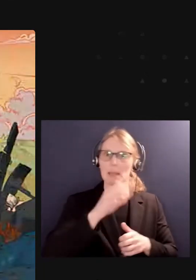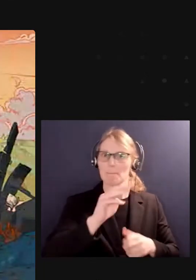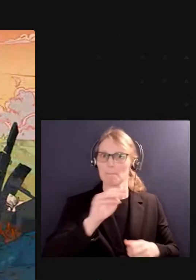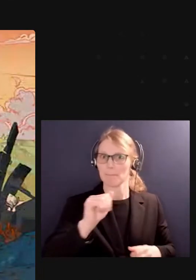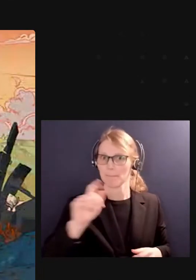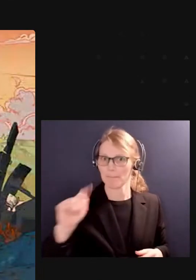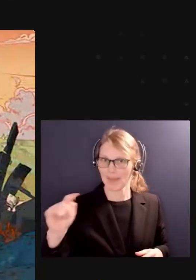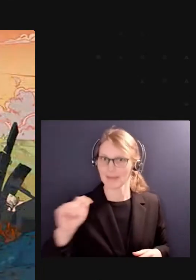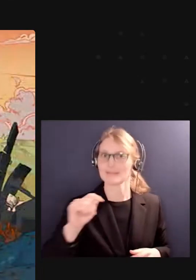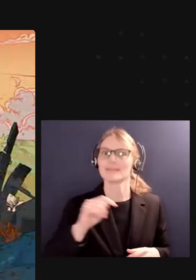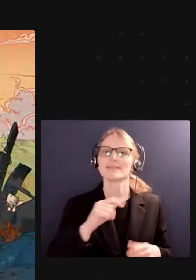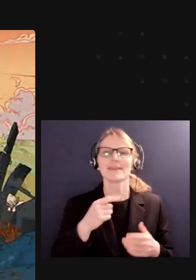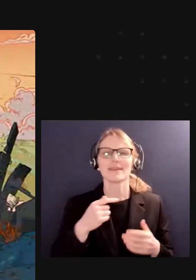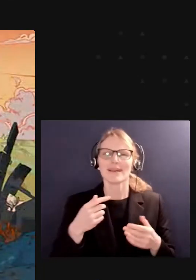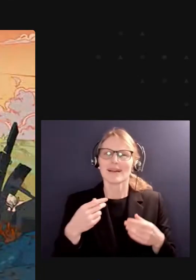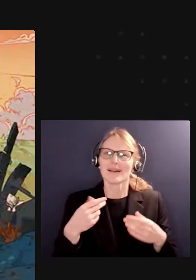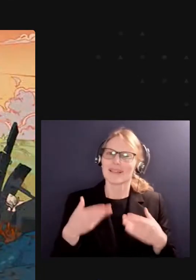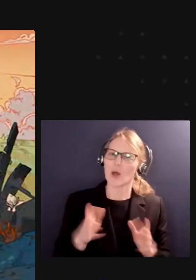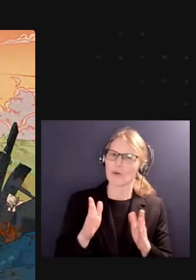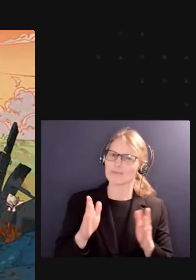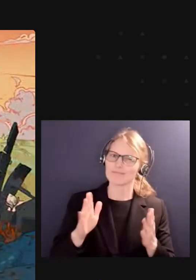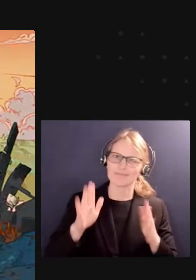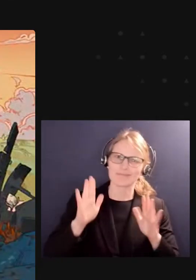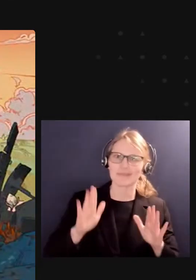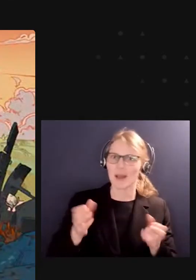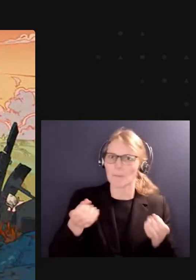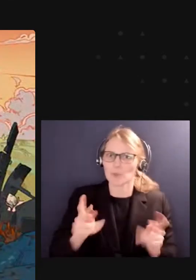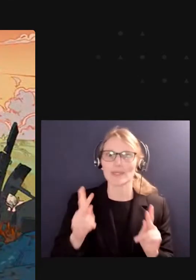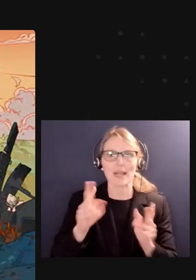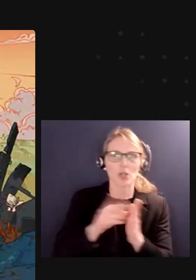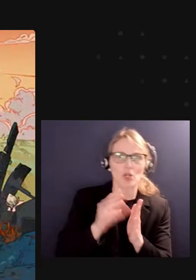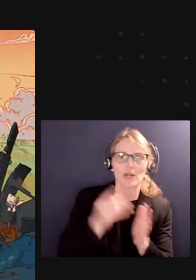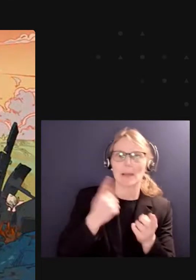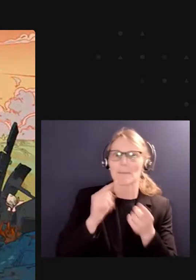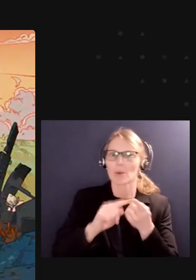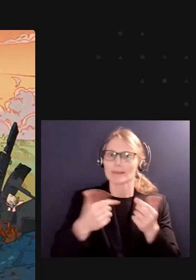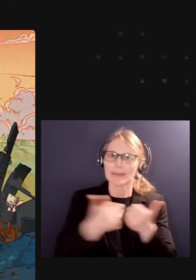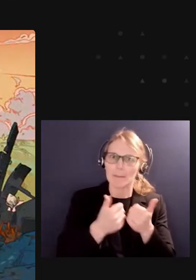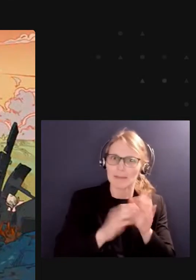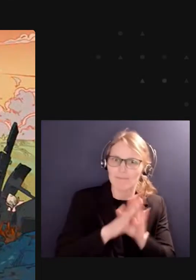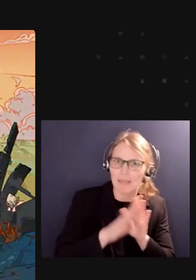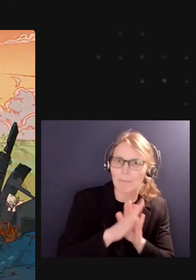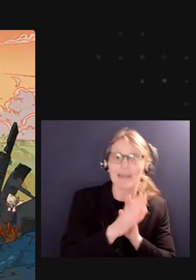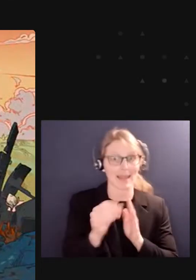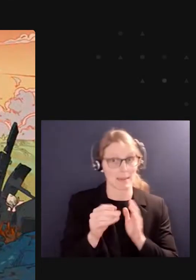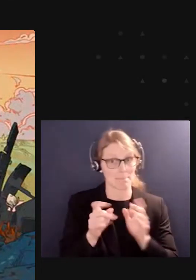to really learn a lot about game development and managing over 15 game studios.